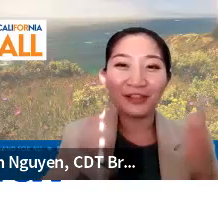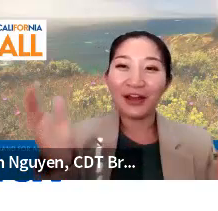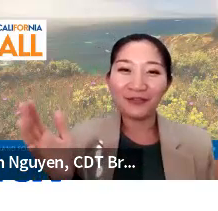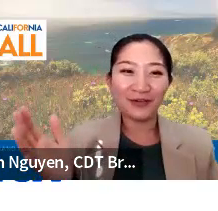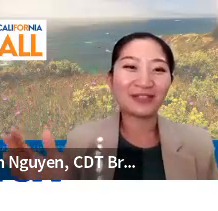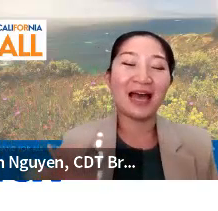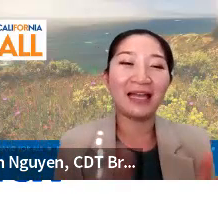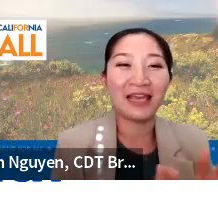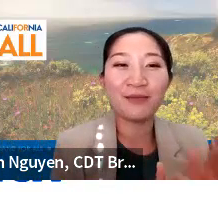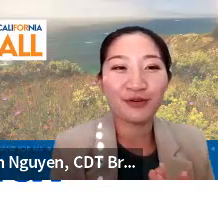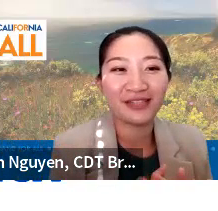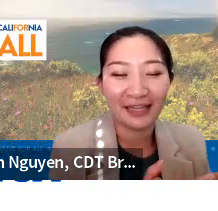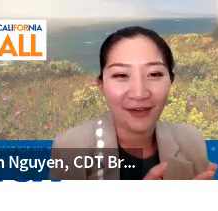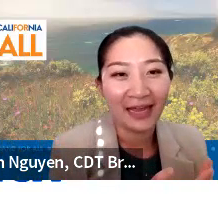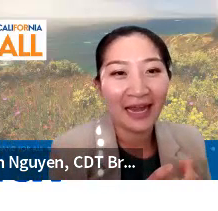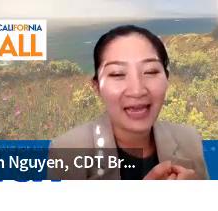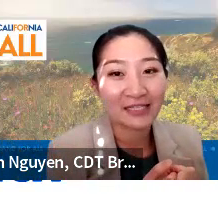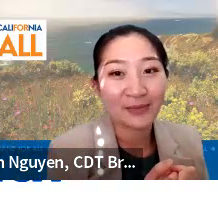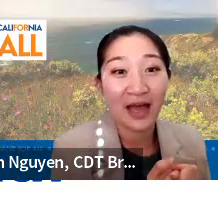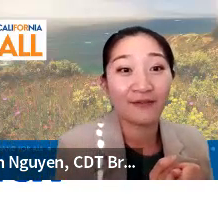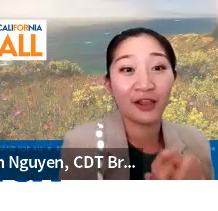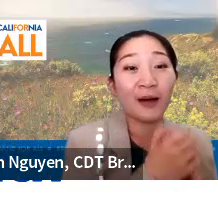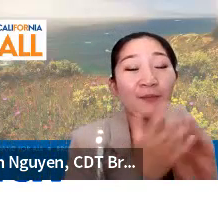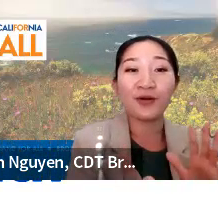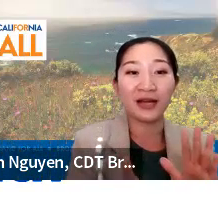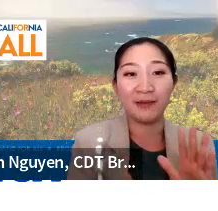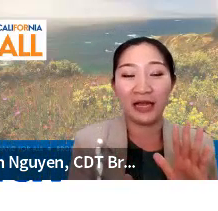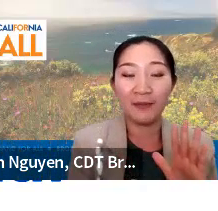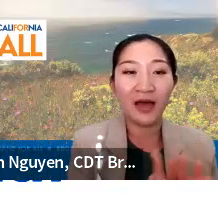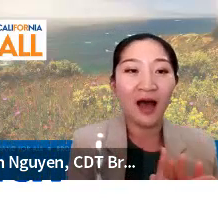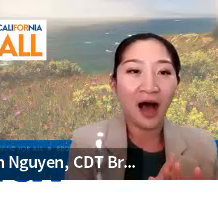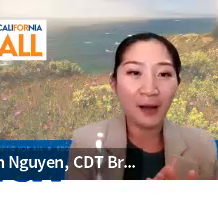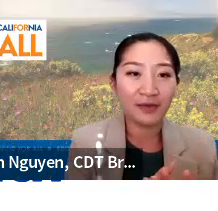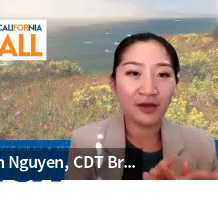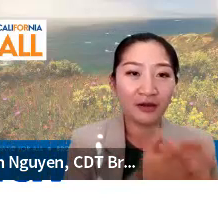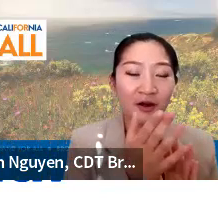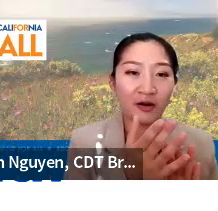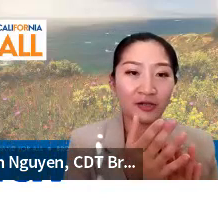a lot of folks at the in-person event, and so we have a lot more coming up. Here are